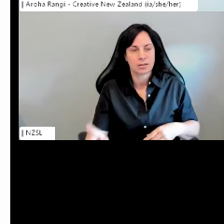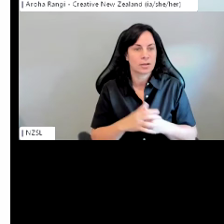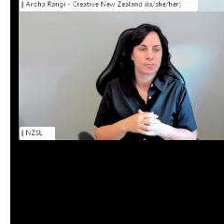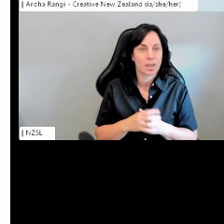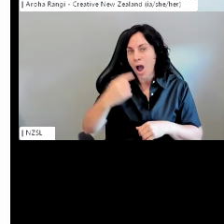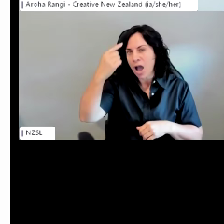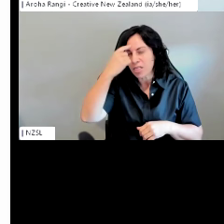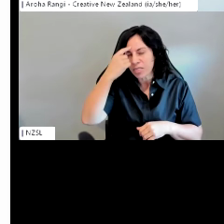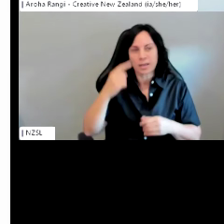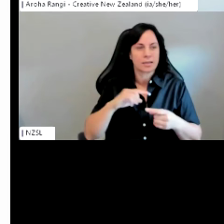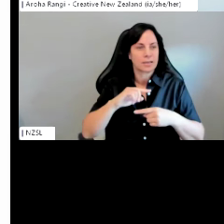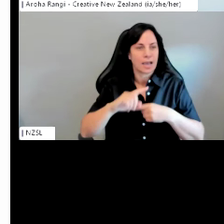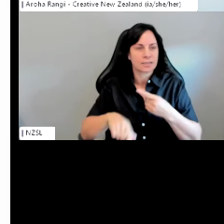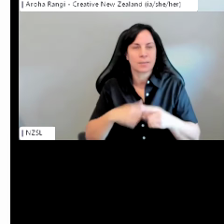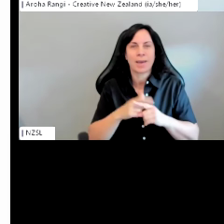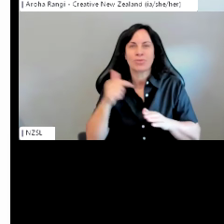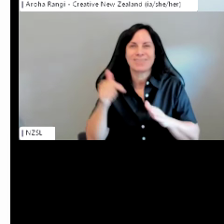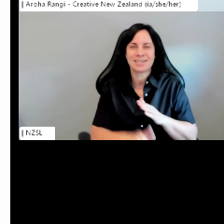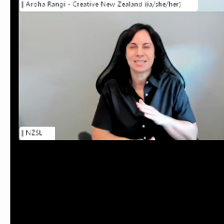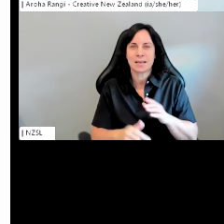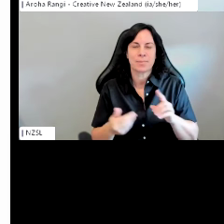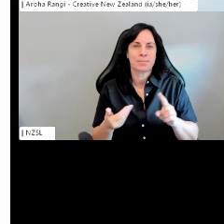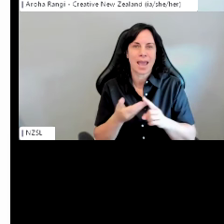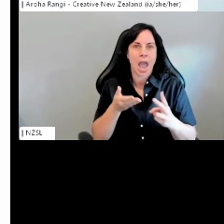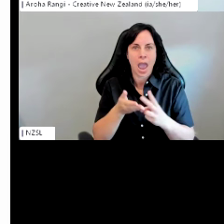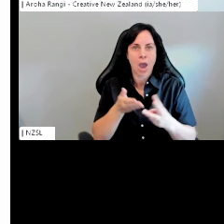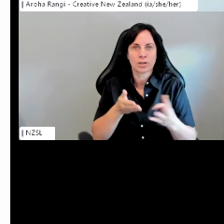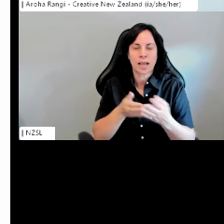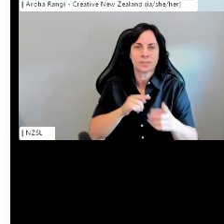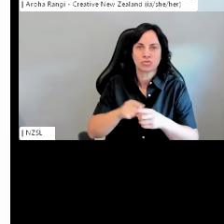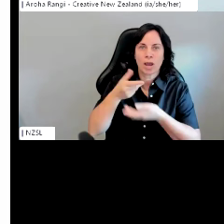Um so I think it's about delivering these deep outcomes and communicating the fact that we are